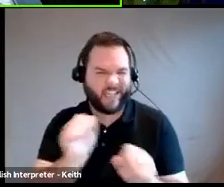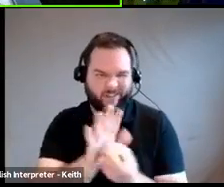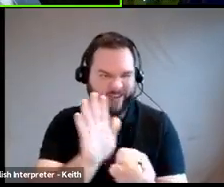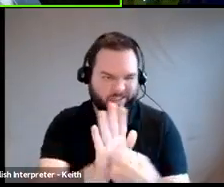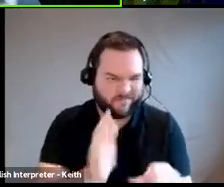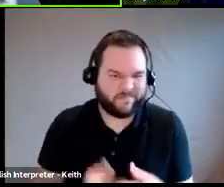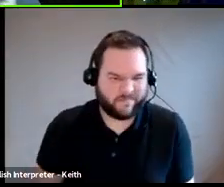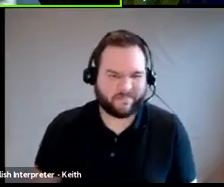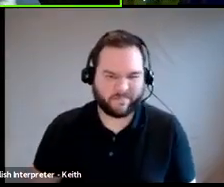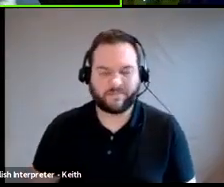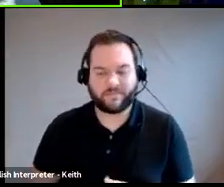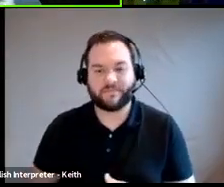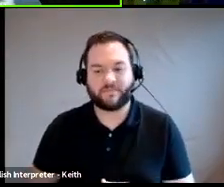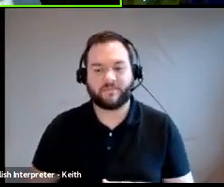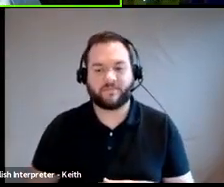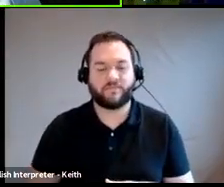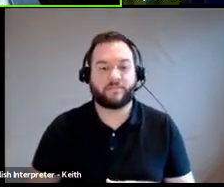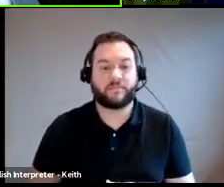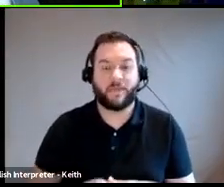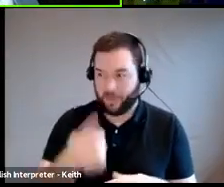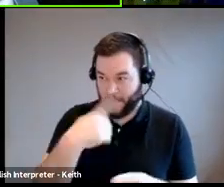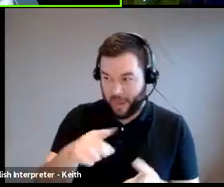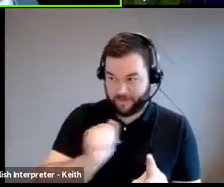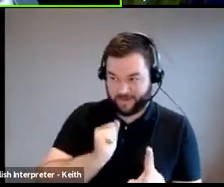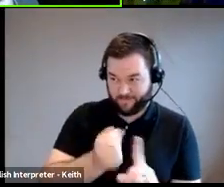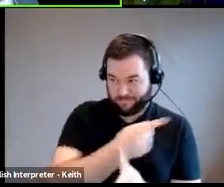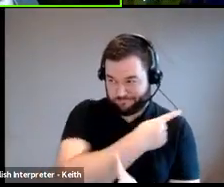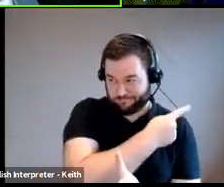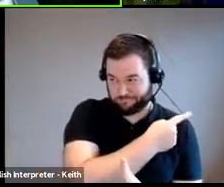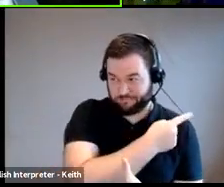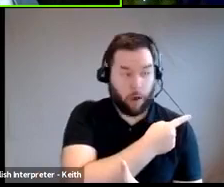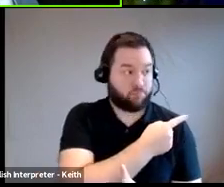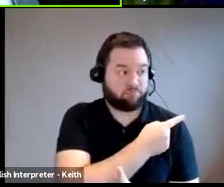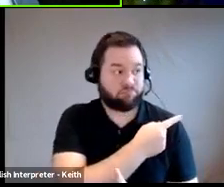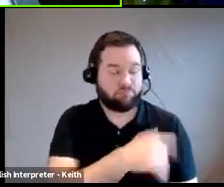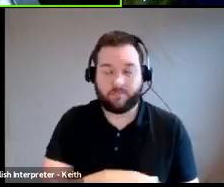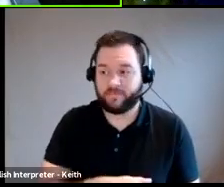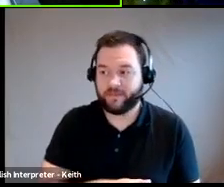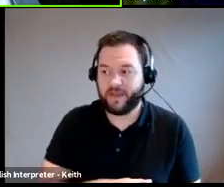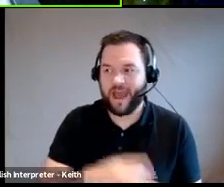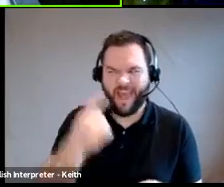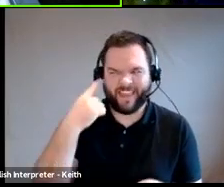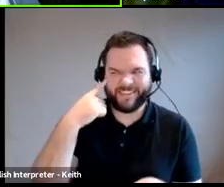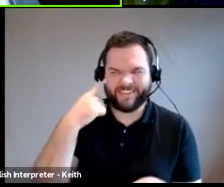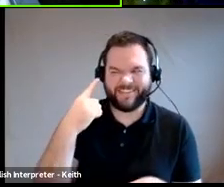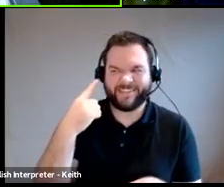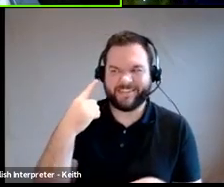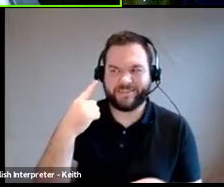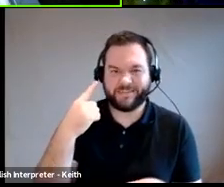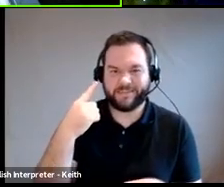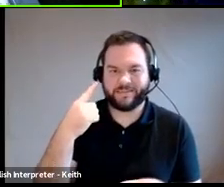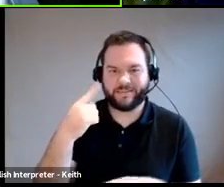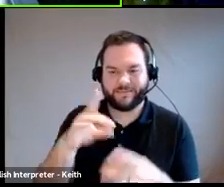easier. Can I can I. let go off on a little tangent like go off on a little tangent with you on this, because I